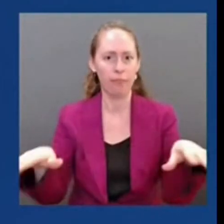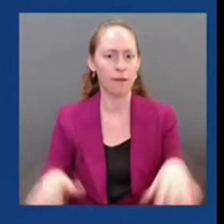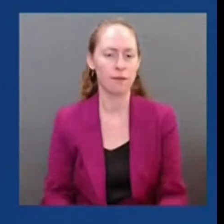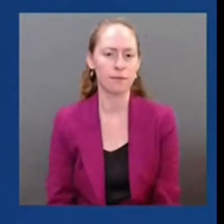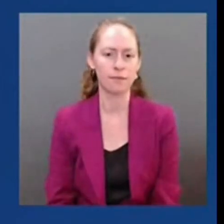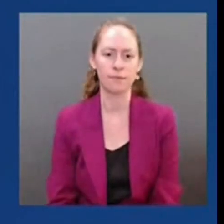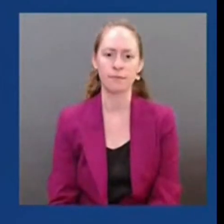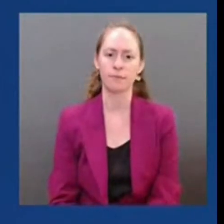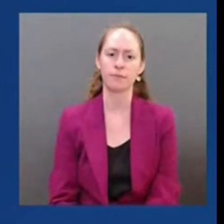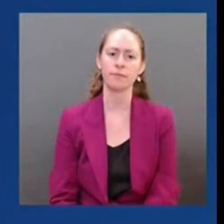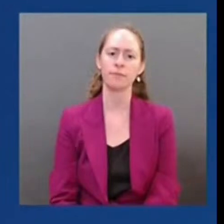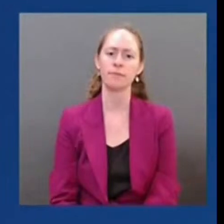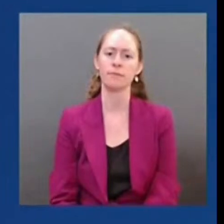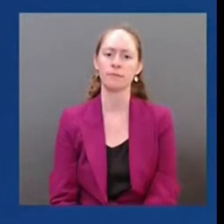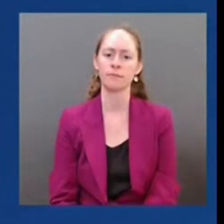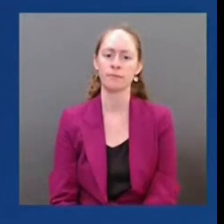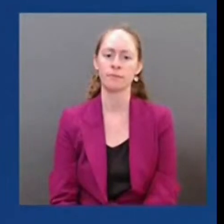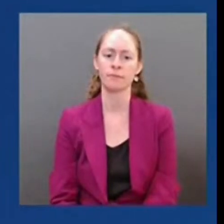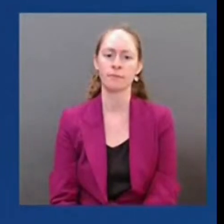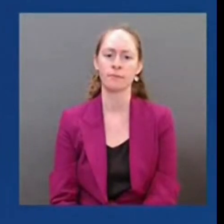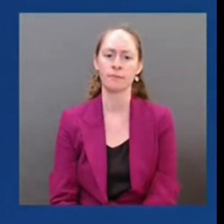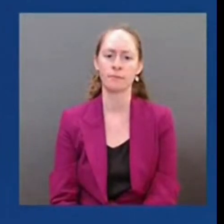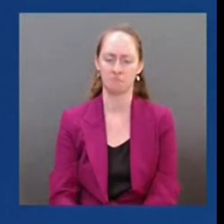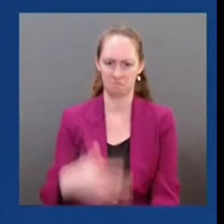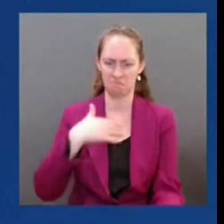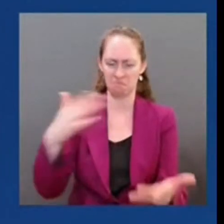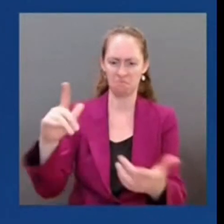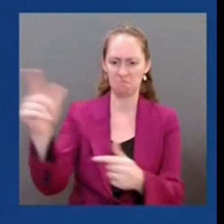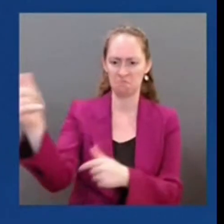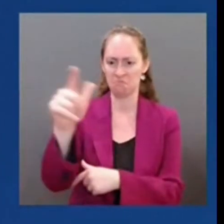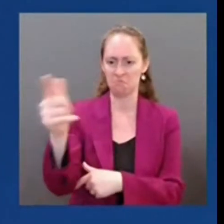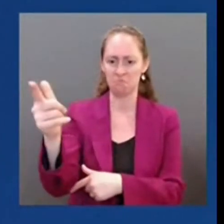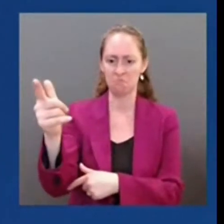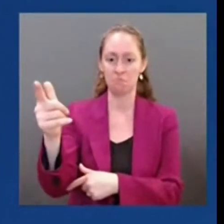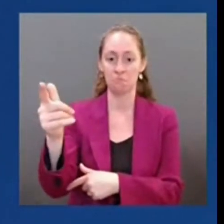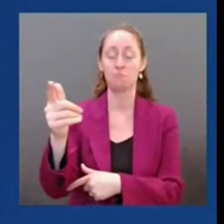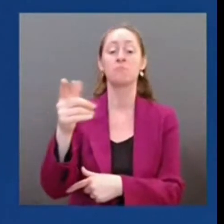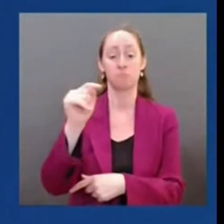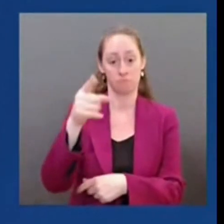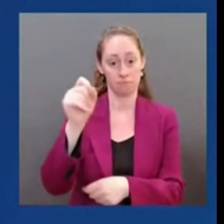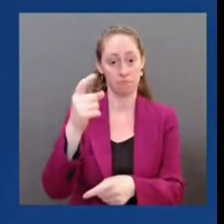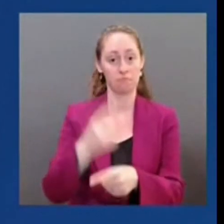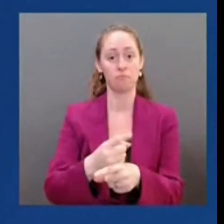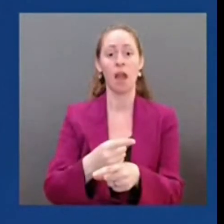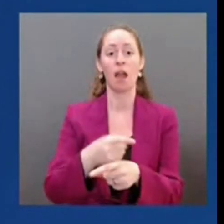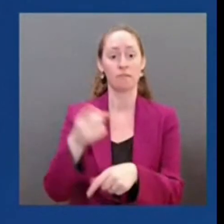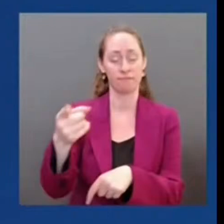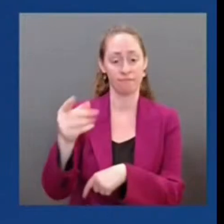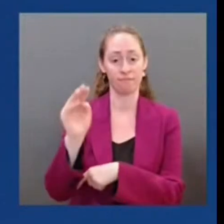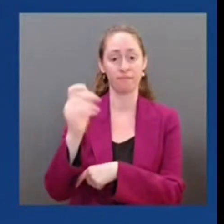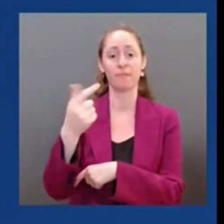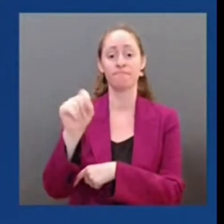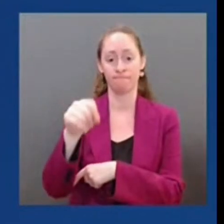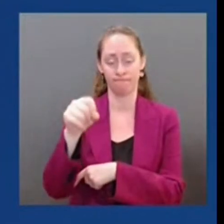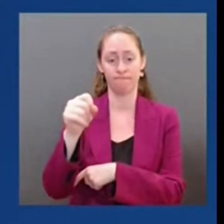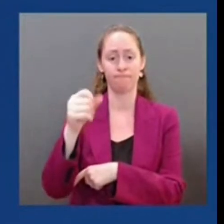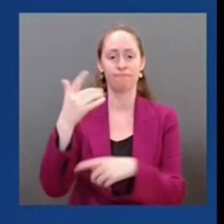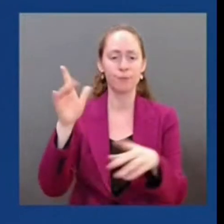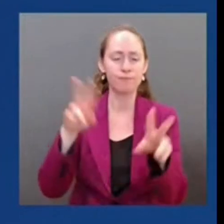THEN I WILL TURN IT OVER TO RACHEL TO SEE IF SHE HAS FURTHER THOUGHTS OR TONY.